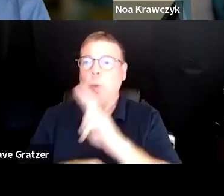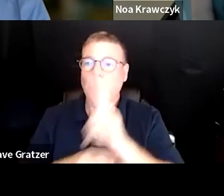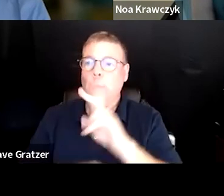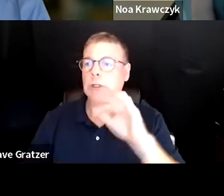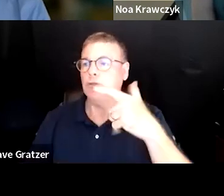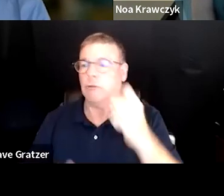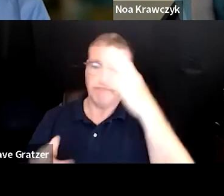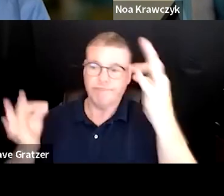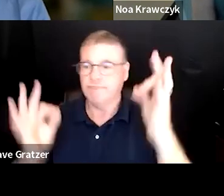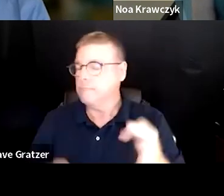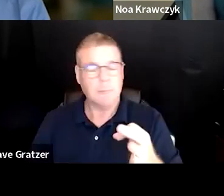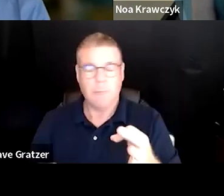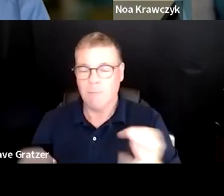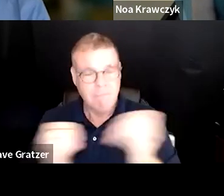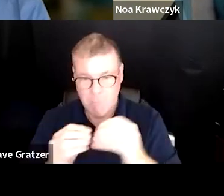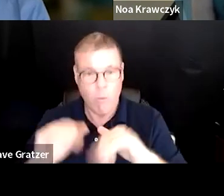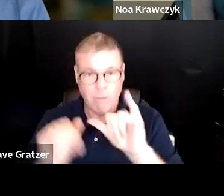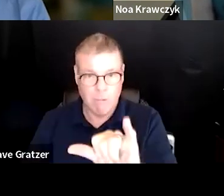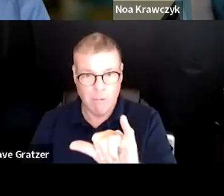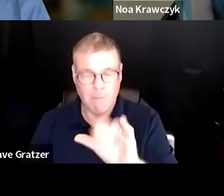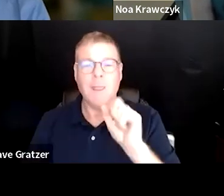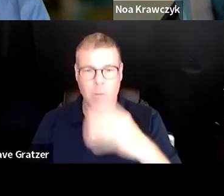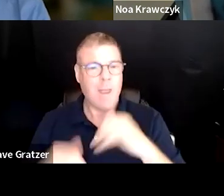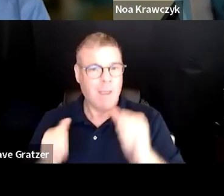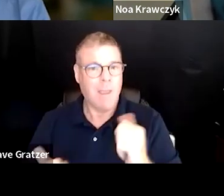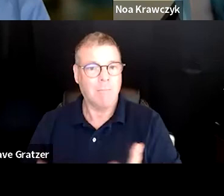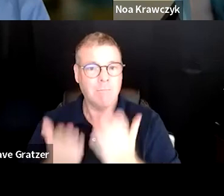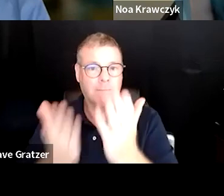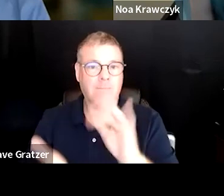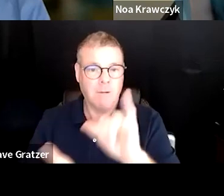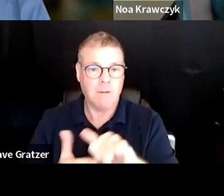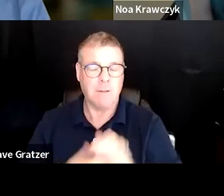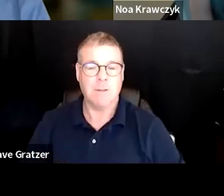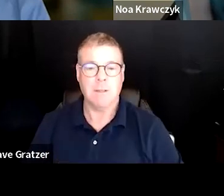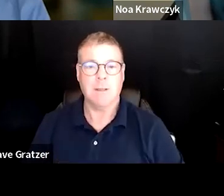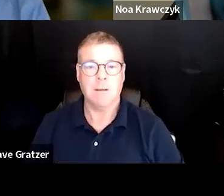That it's more than that. So I can provide that as a follow up